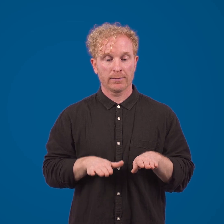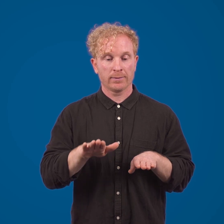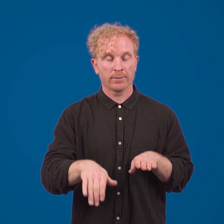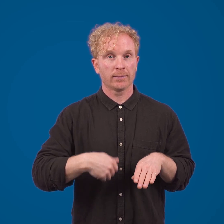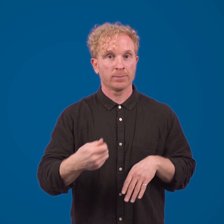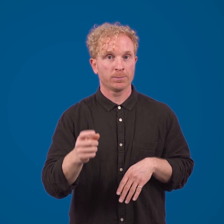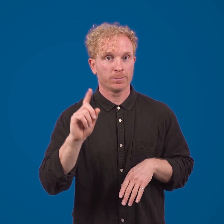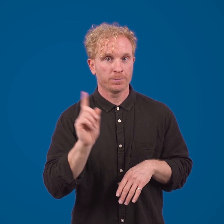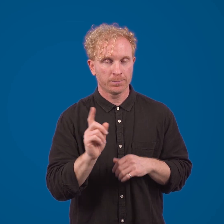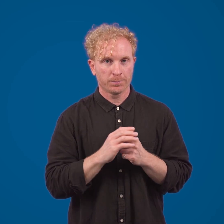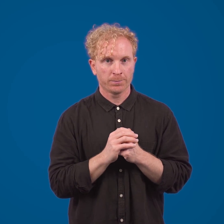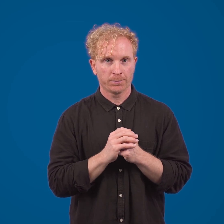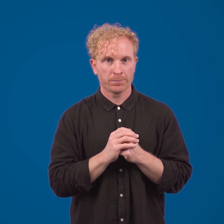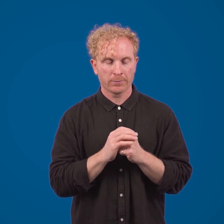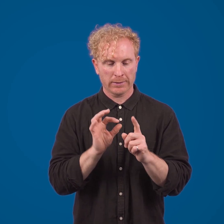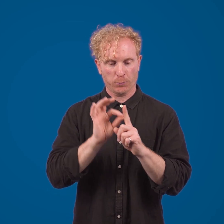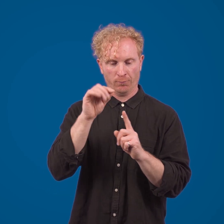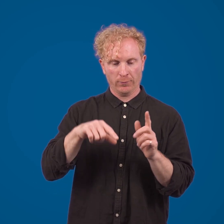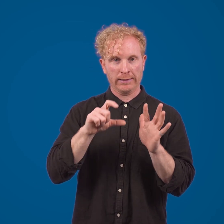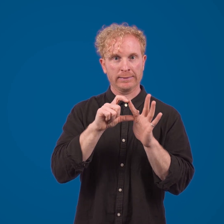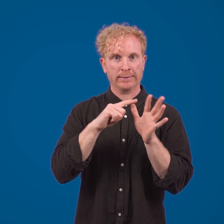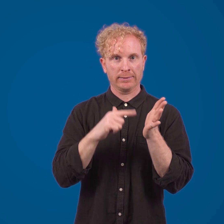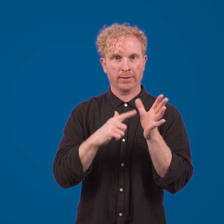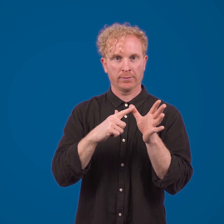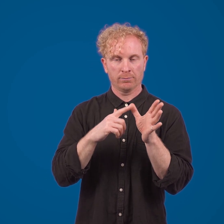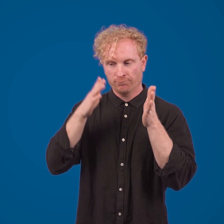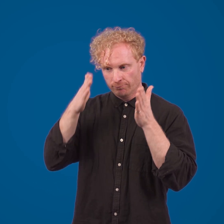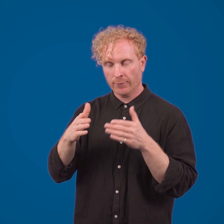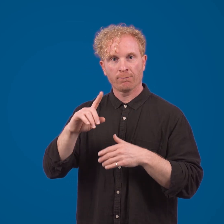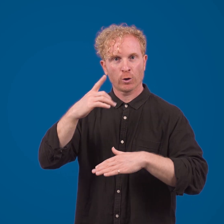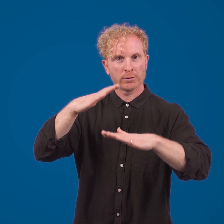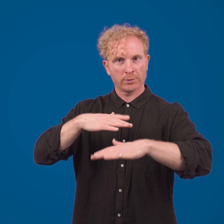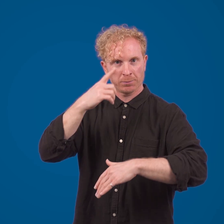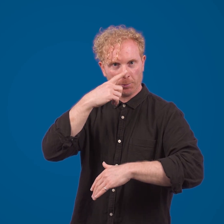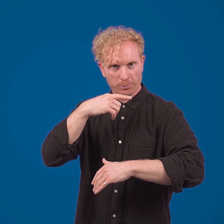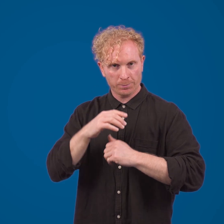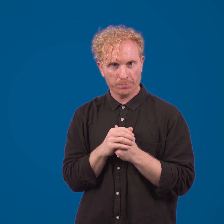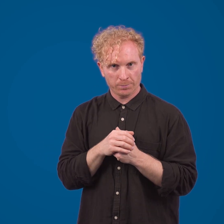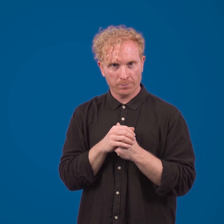Next steps: Improving data on First Nations people